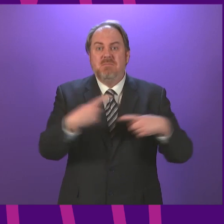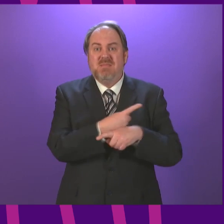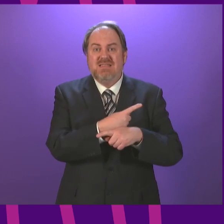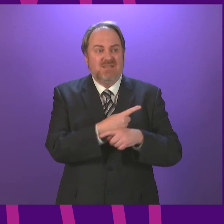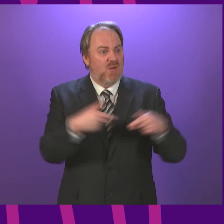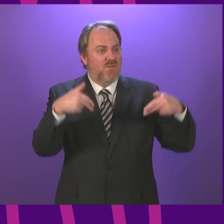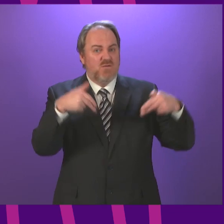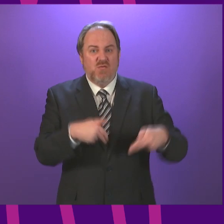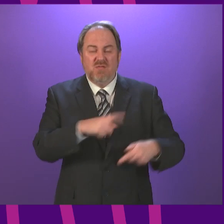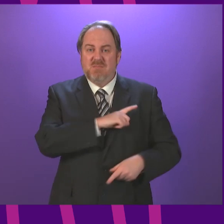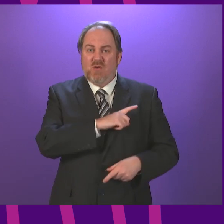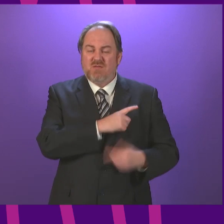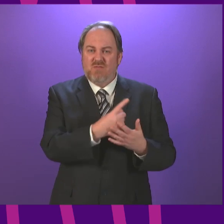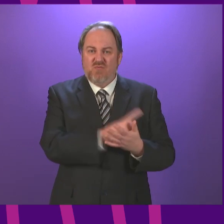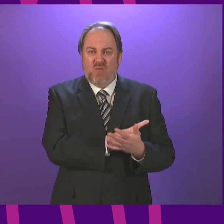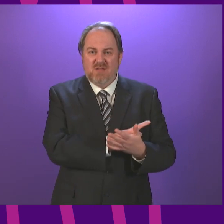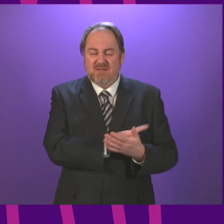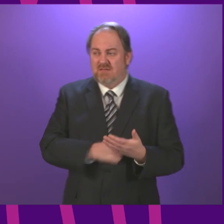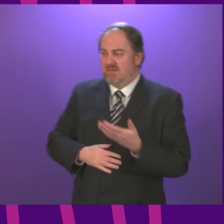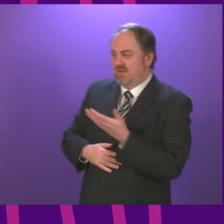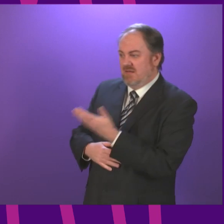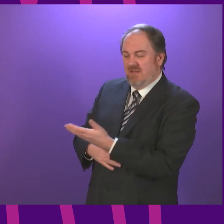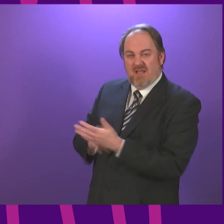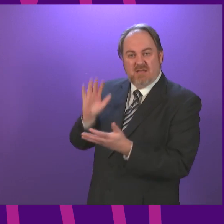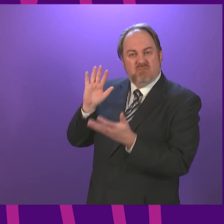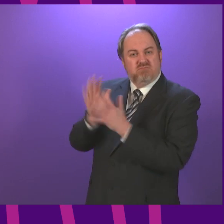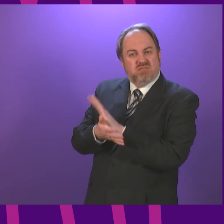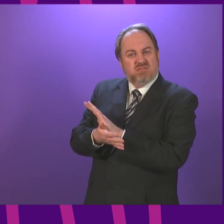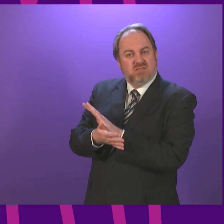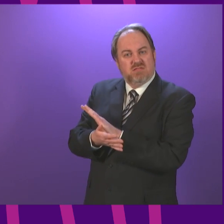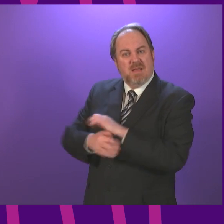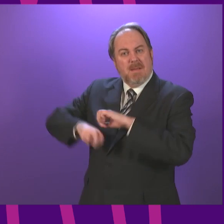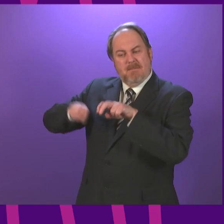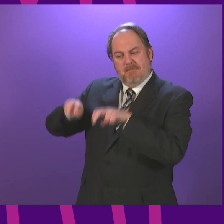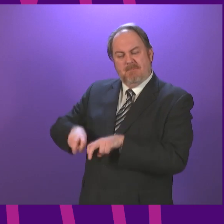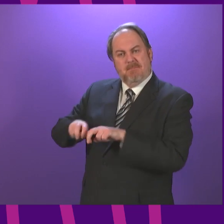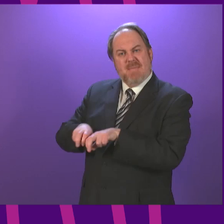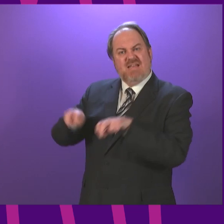loved ones. The desecration of memorial benches in Glasgow’s George Square is a particularly